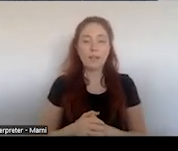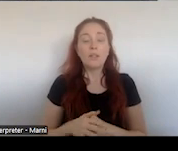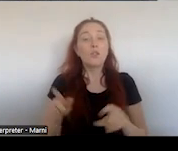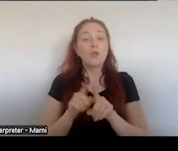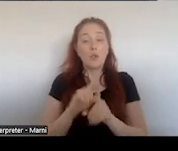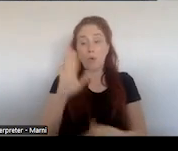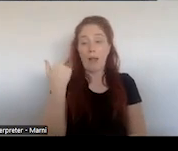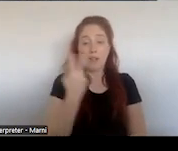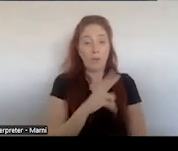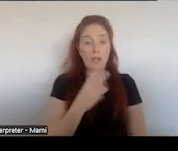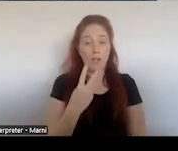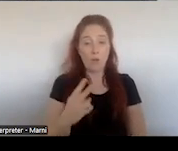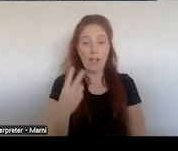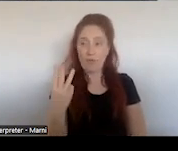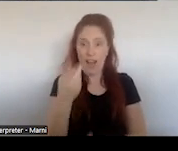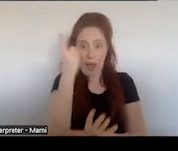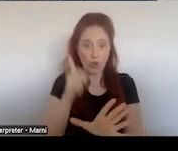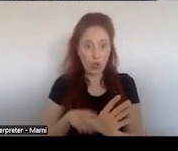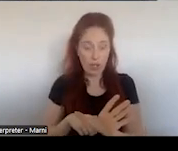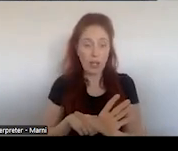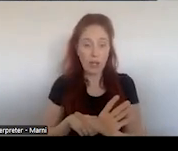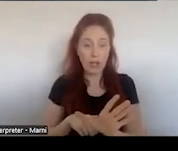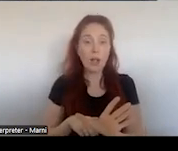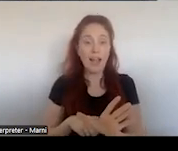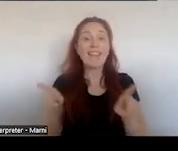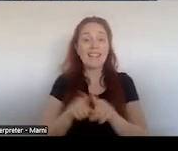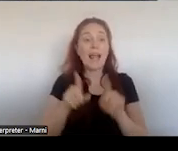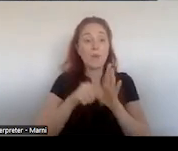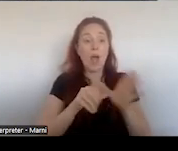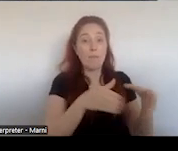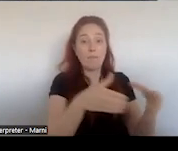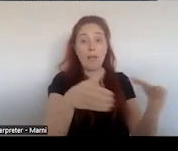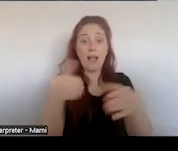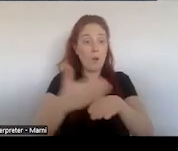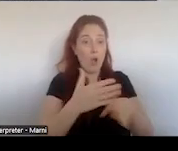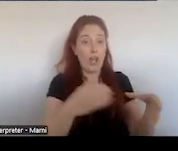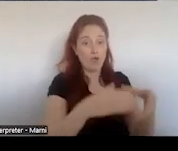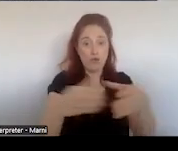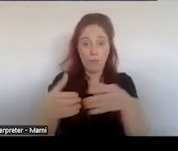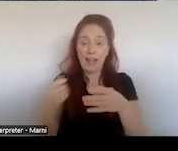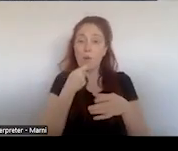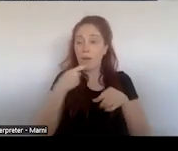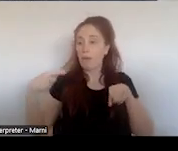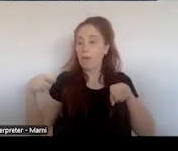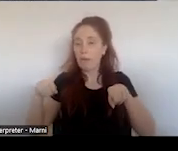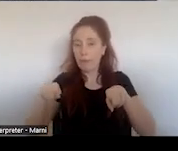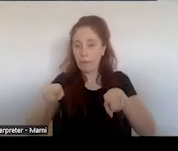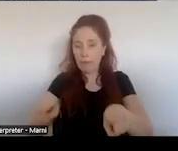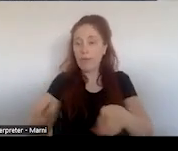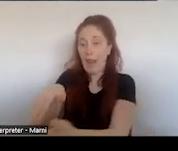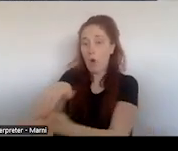and this was kind of a separate process but has also influenced the development of the associated